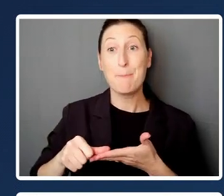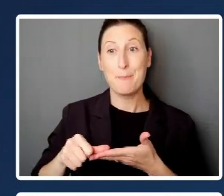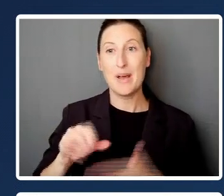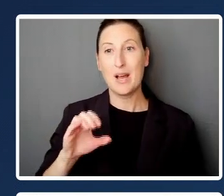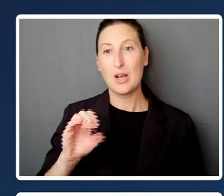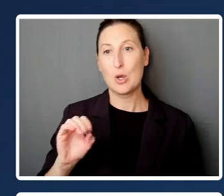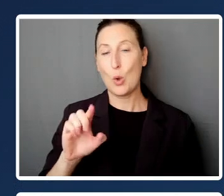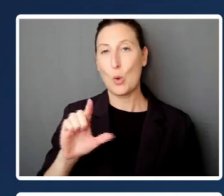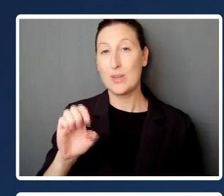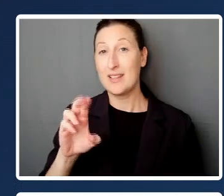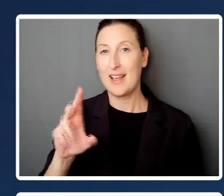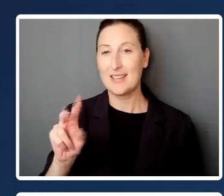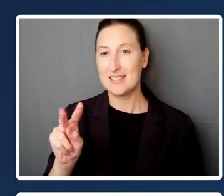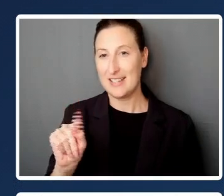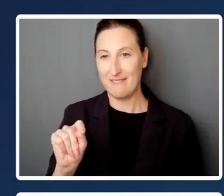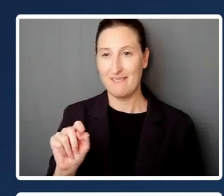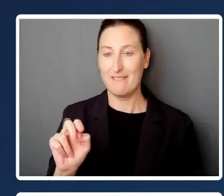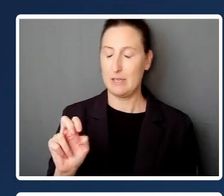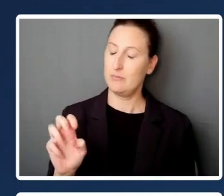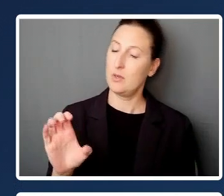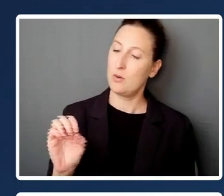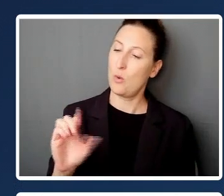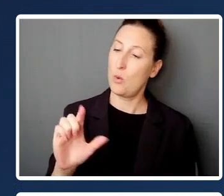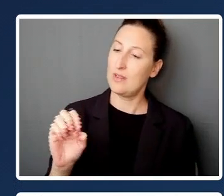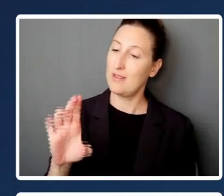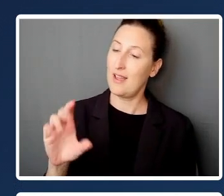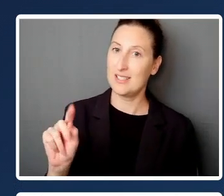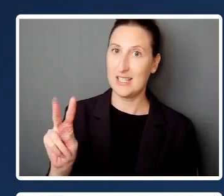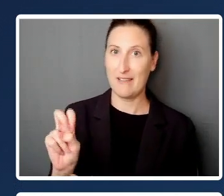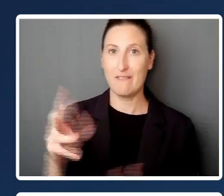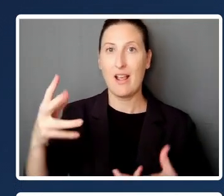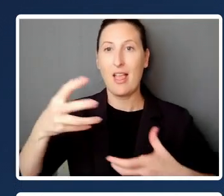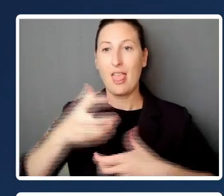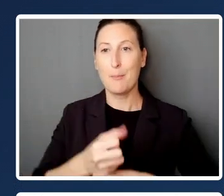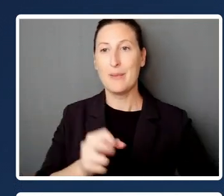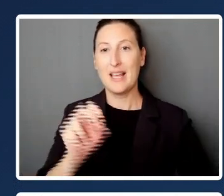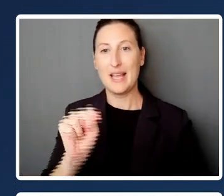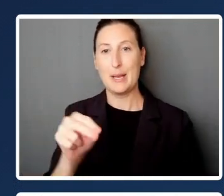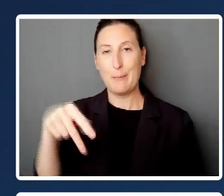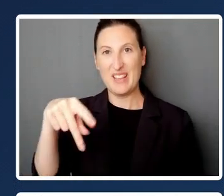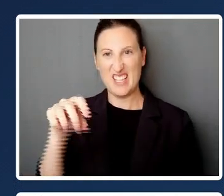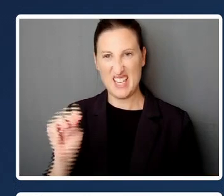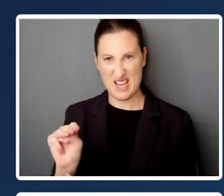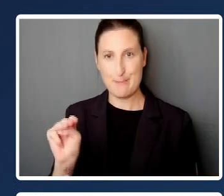refer to as NPM for short. But before I do that, I want to call out a few things that we are seeing